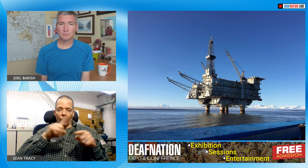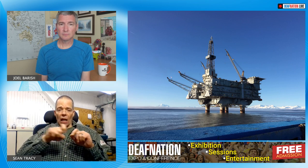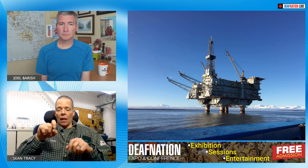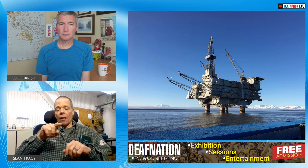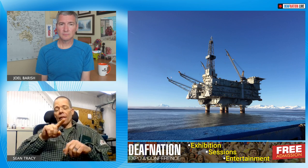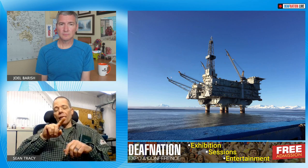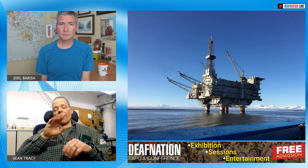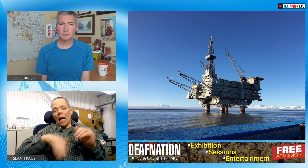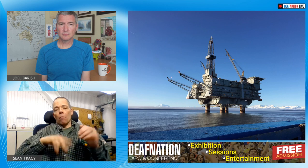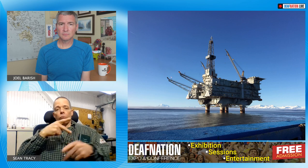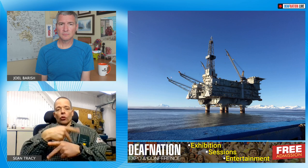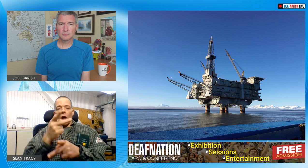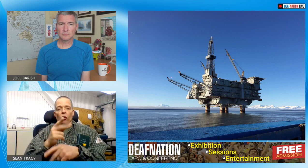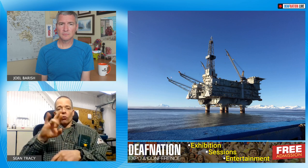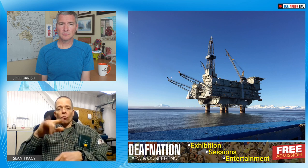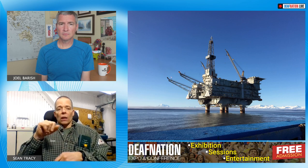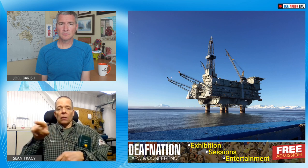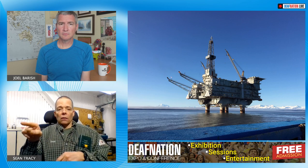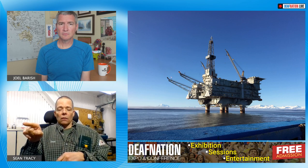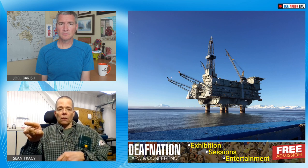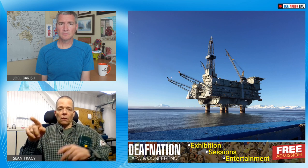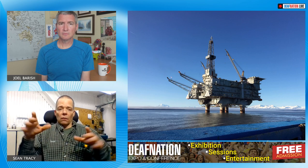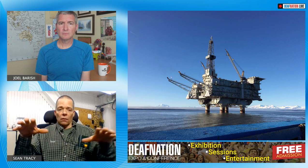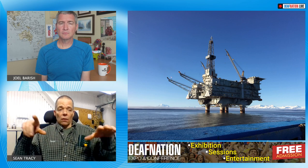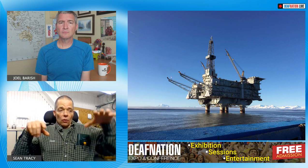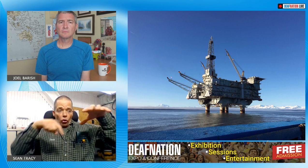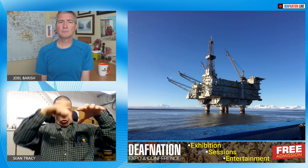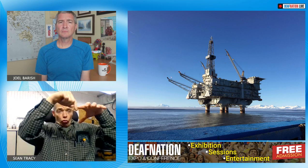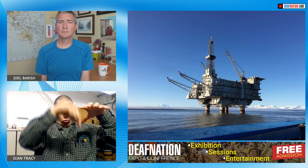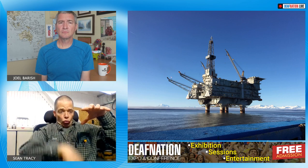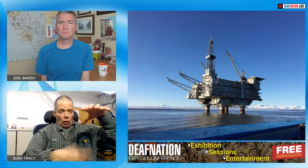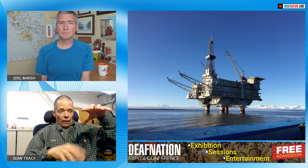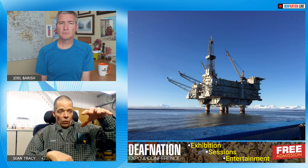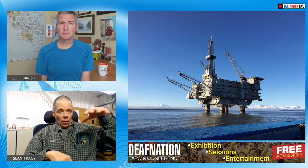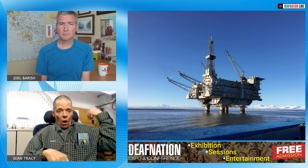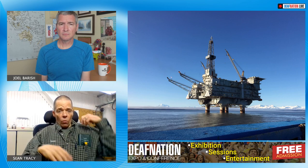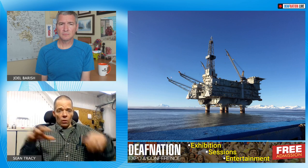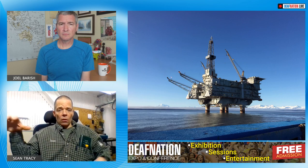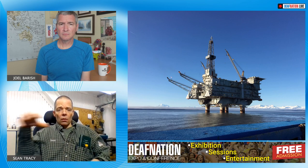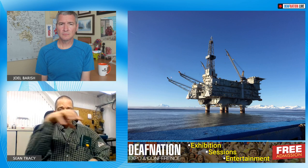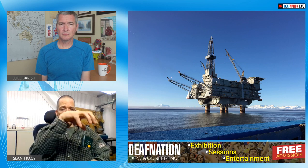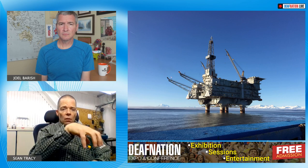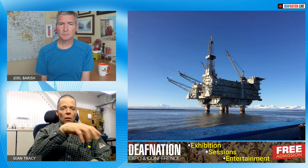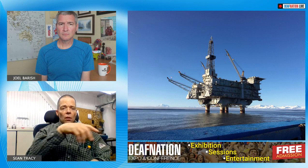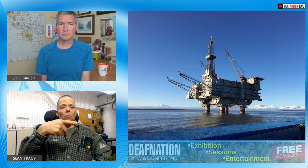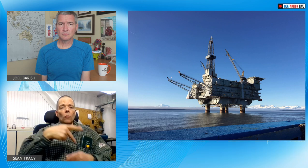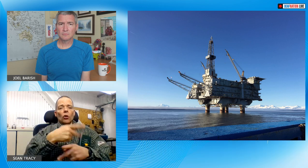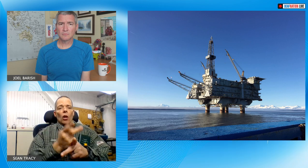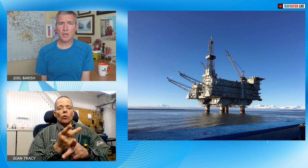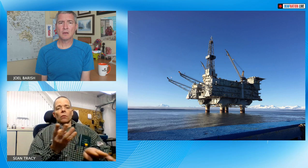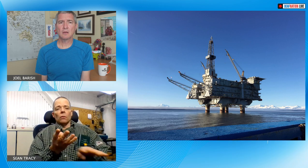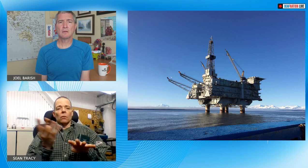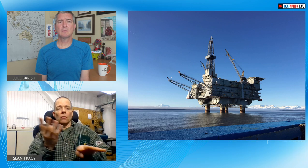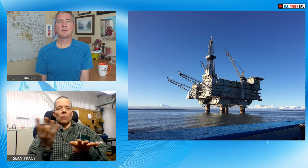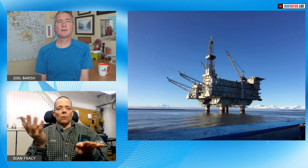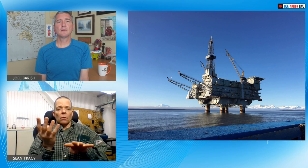from production rigs, too. Once the drilling rig is done with its job, a production rig is put in it's place to continue